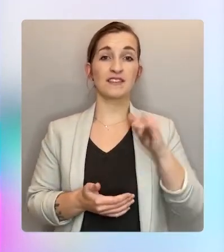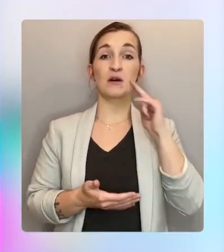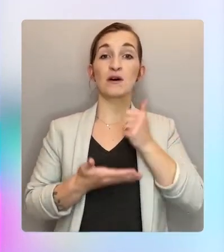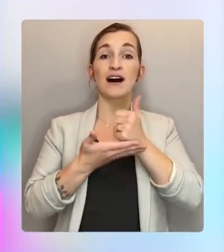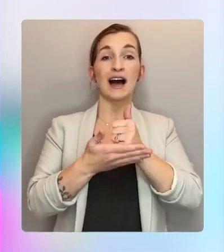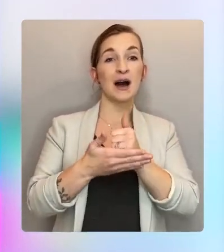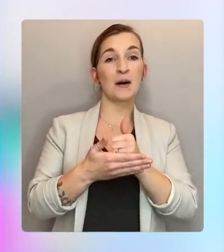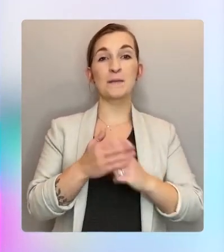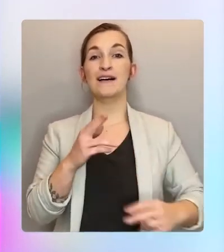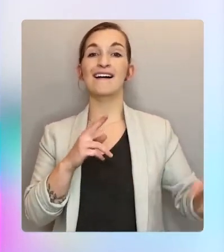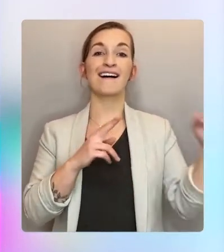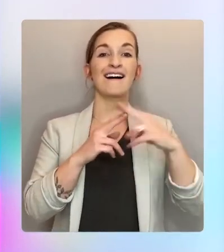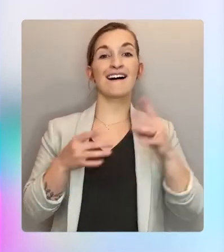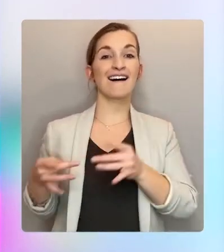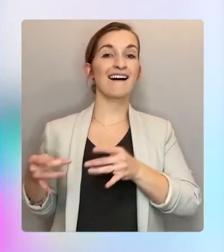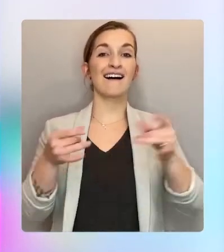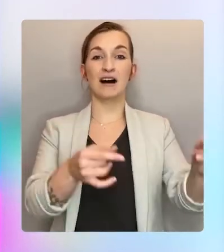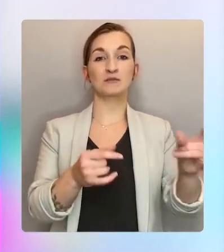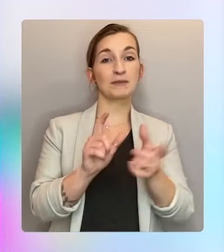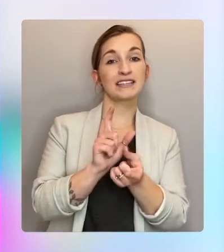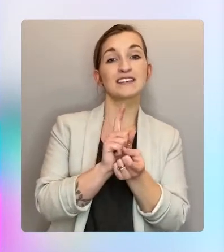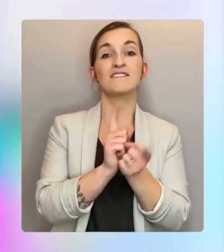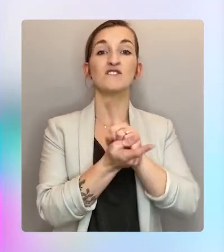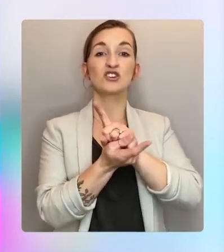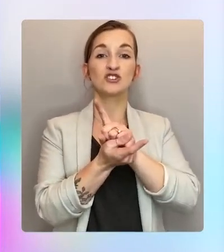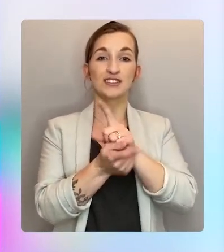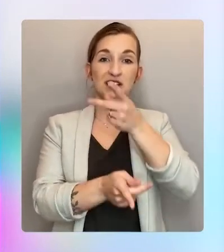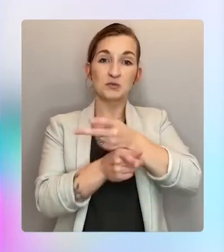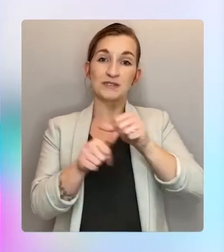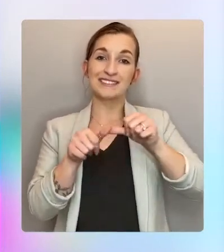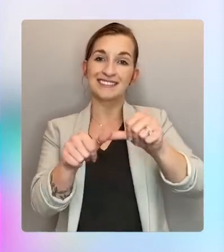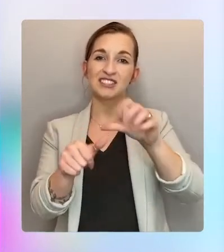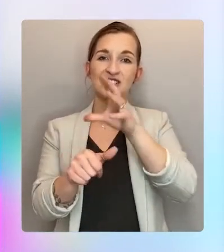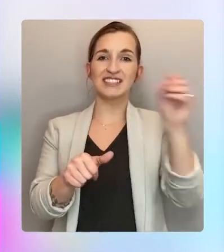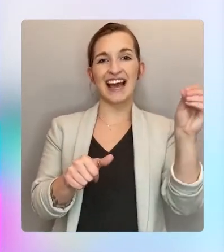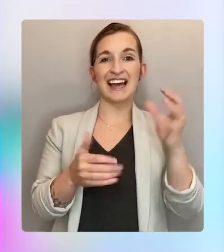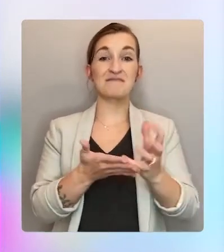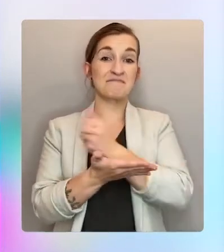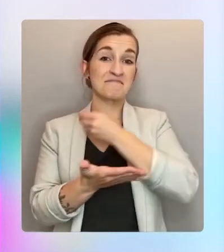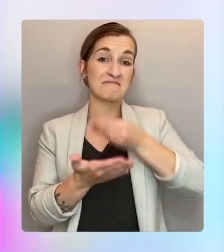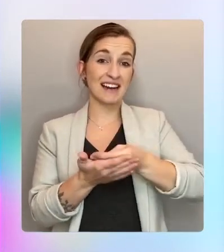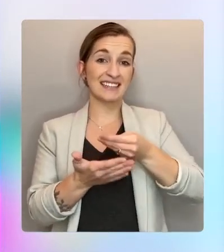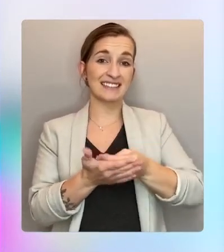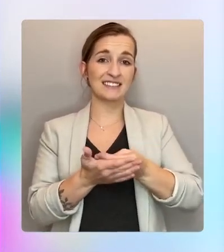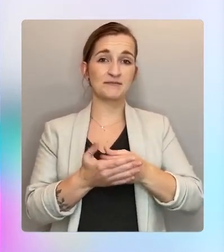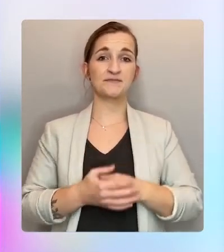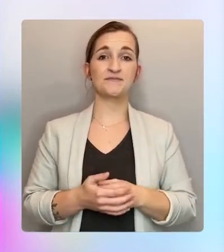retention, and monetization. Since subscriptions launched in 2021,